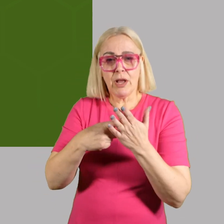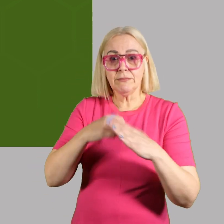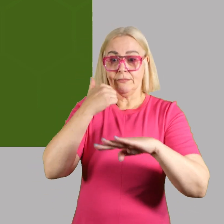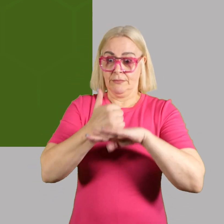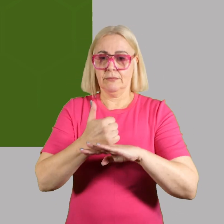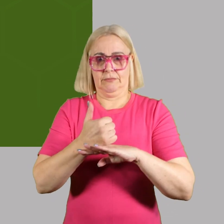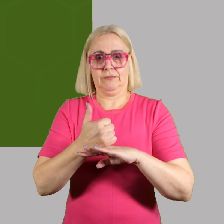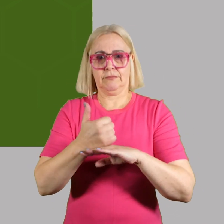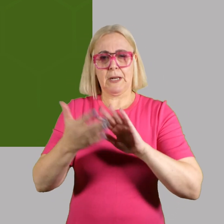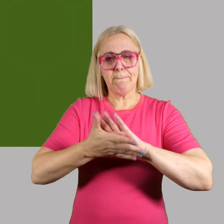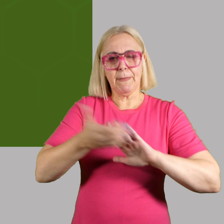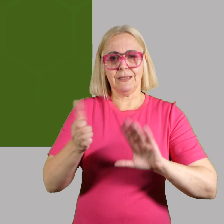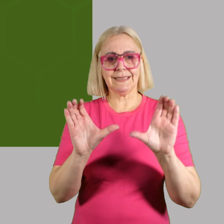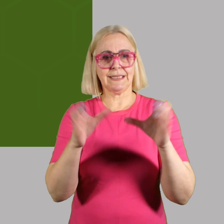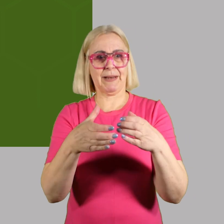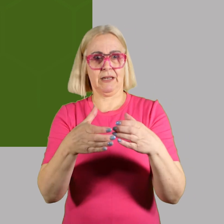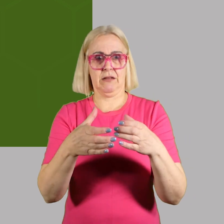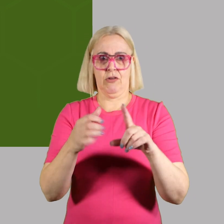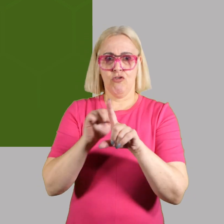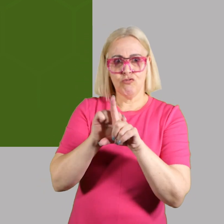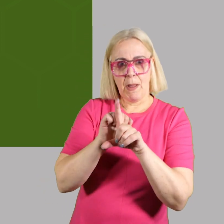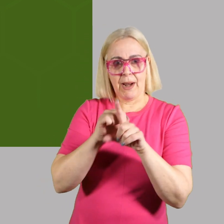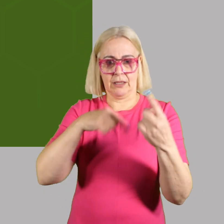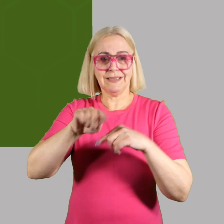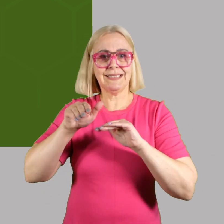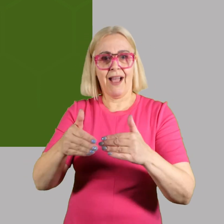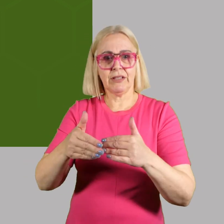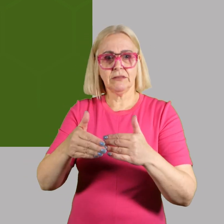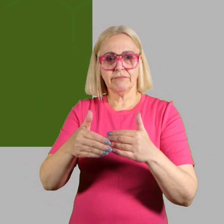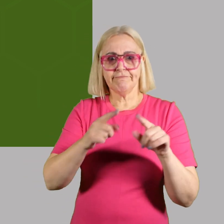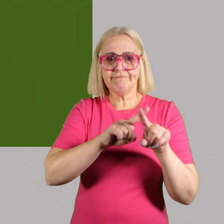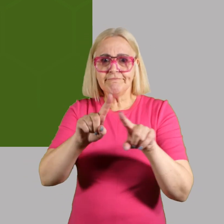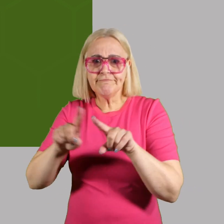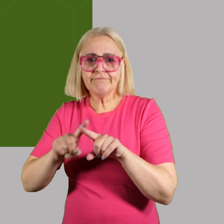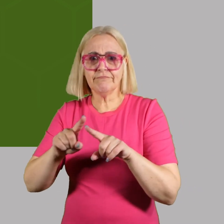the establishment of multidisciplinary rehabilitation services in diverse settings,